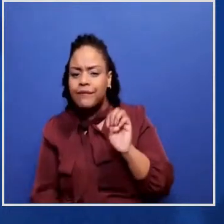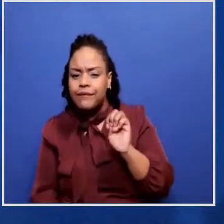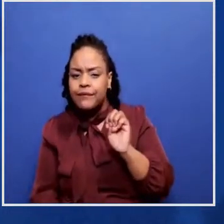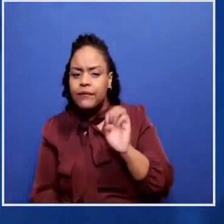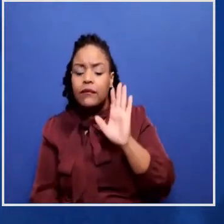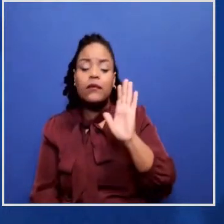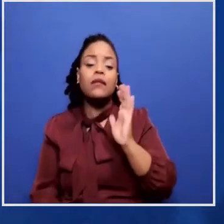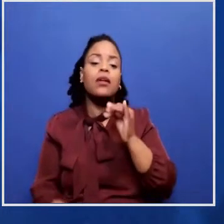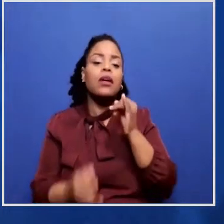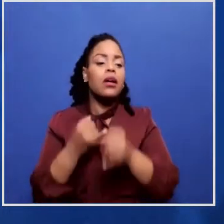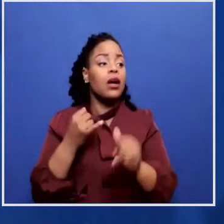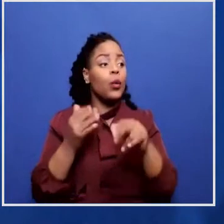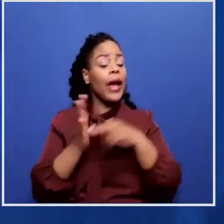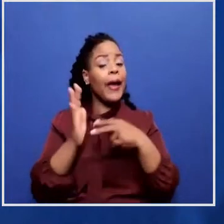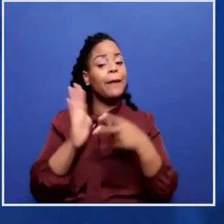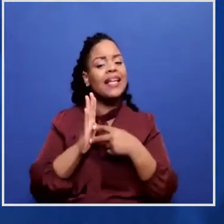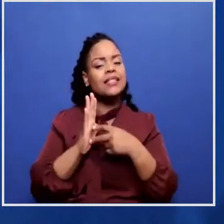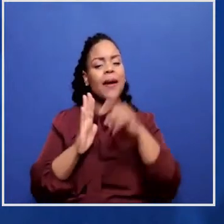THE URGENCY OF CREATING THE